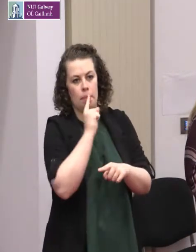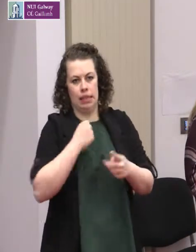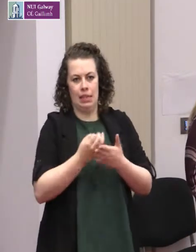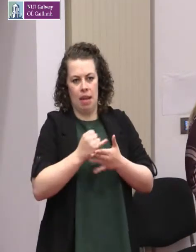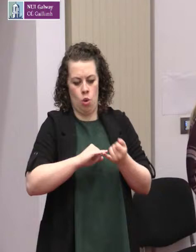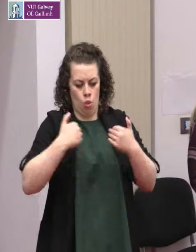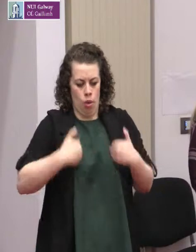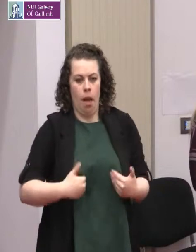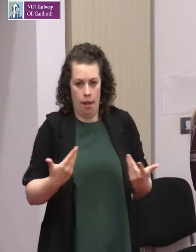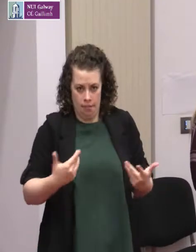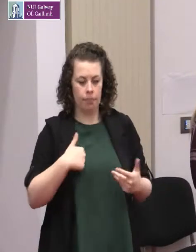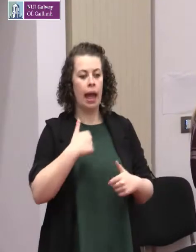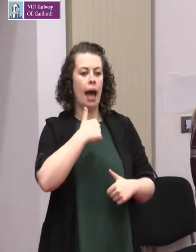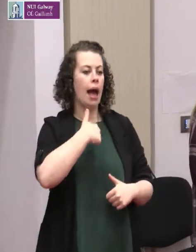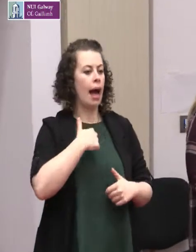Firstly, adoption rights Alliance.